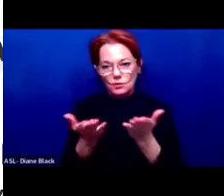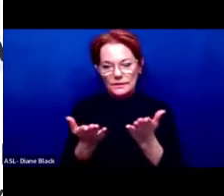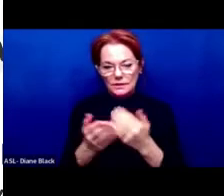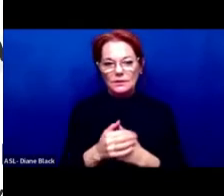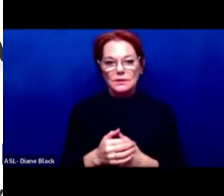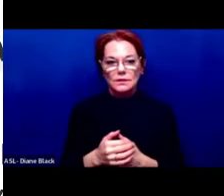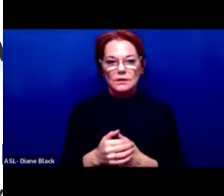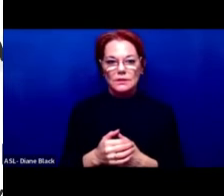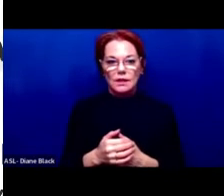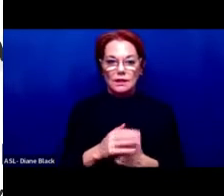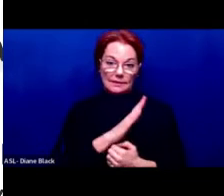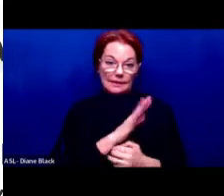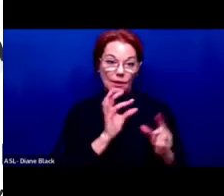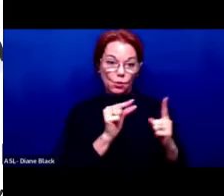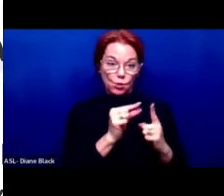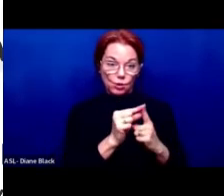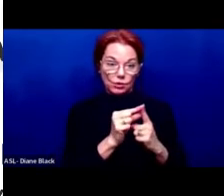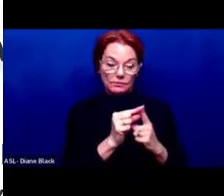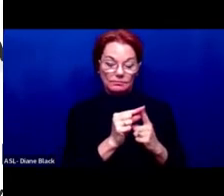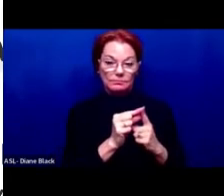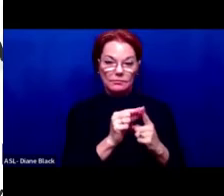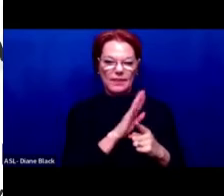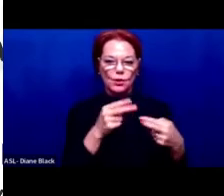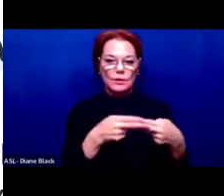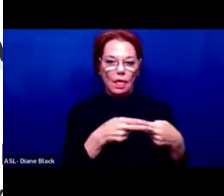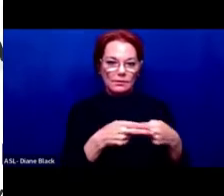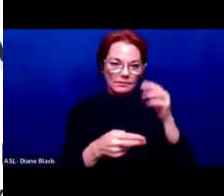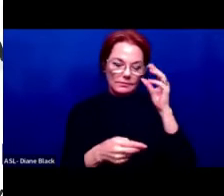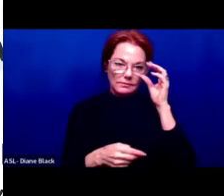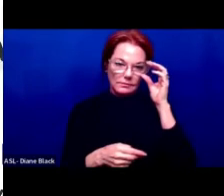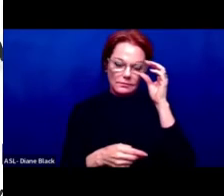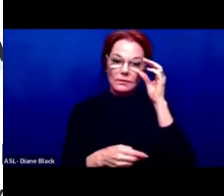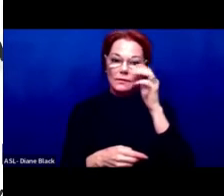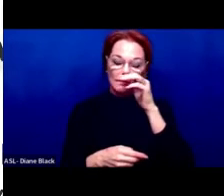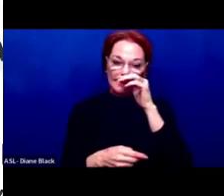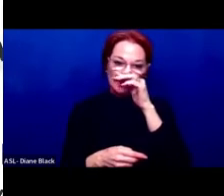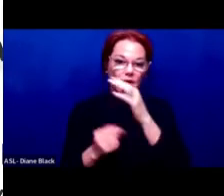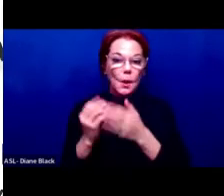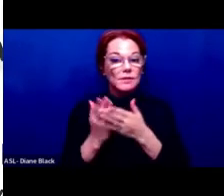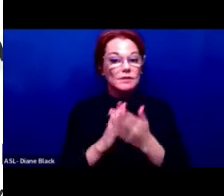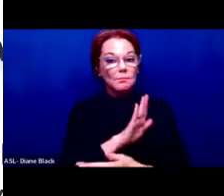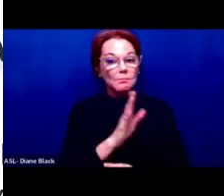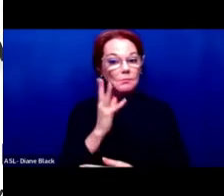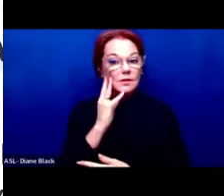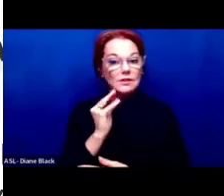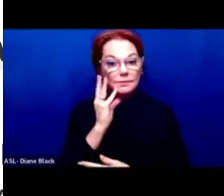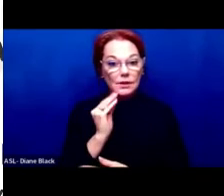their words, in terms of their sides. Some of their experiences first, they don't bill Medicaid